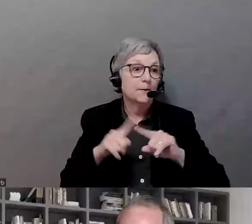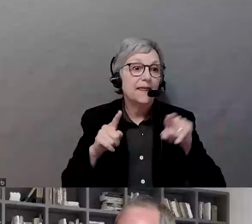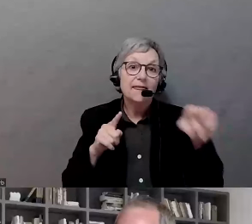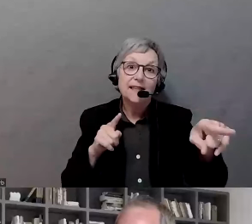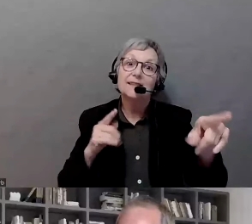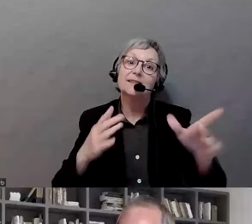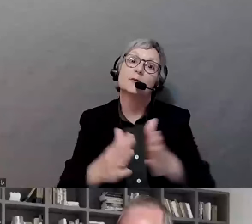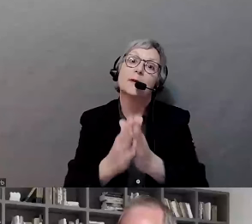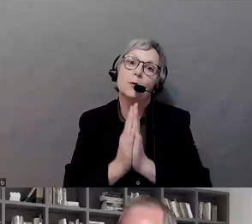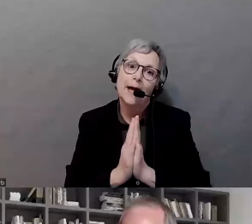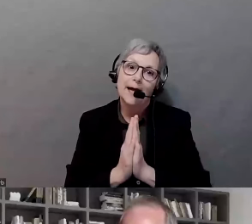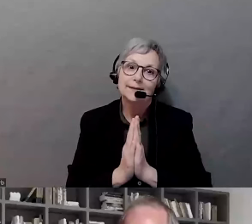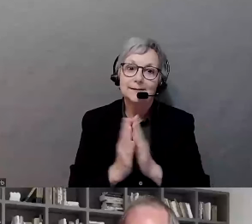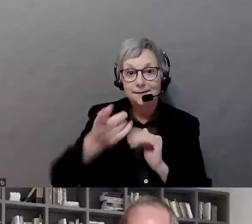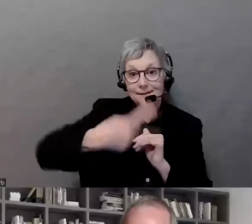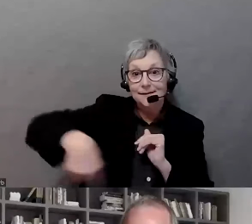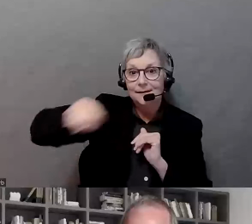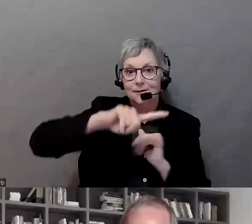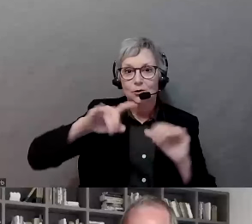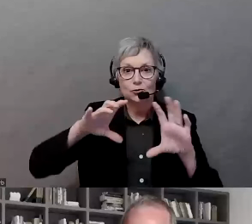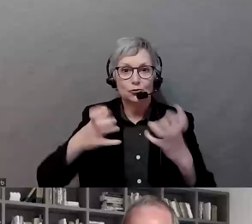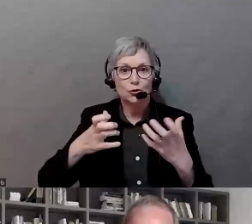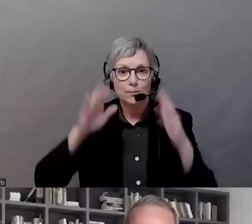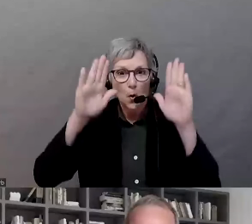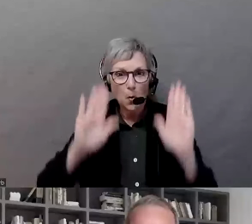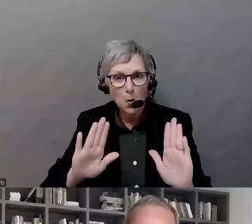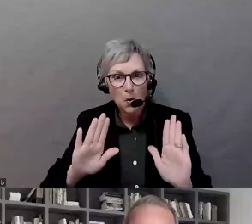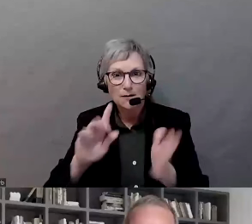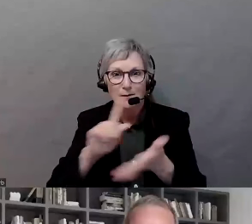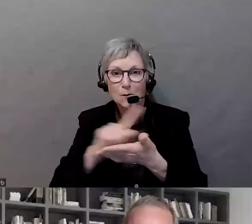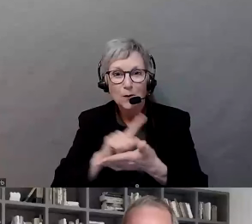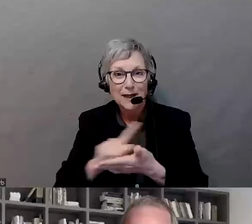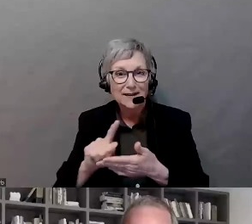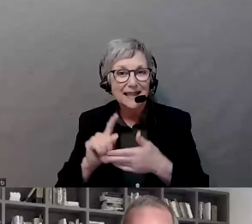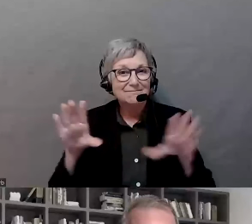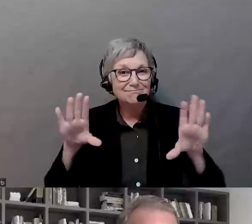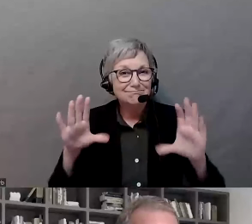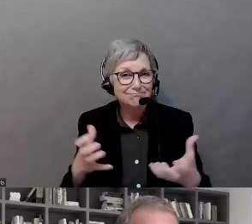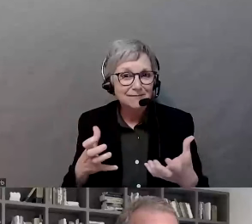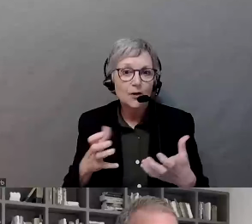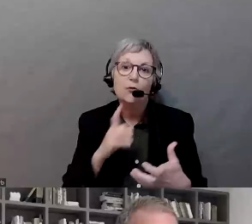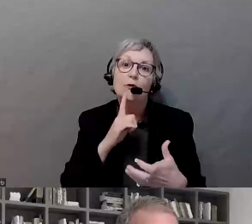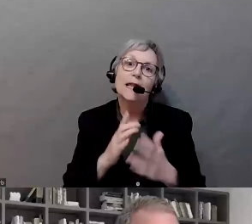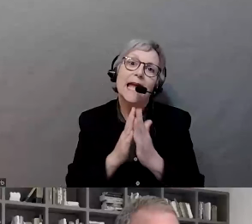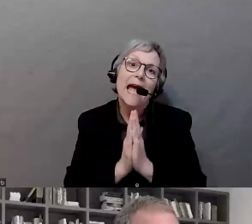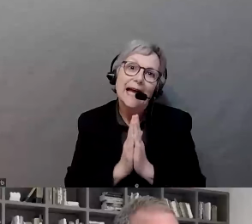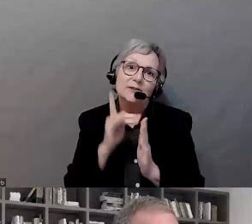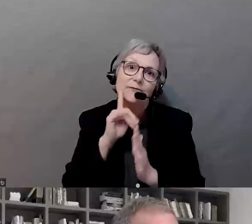AN AMAZING GROUP TO ASK FOR HELP IN IDENTIFYING ADDITIONAL